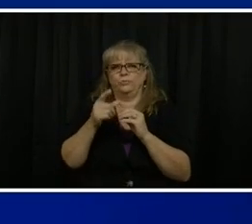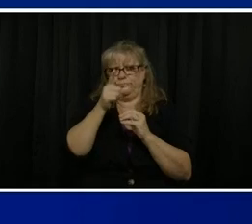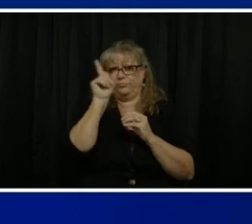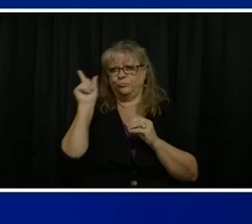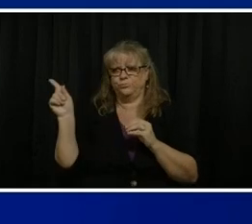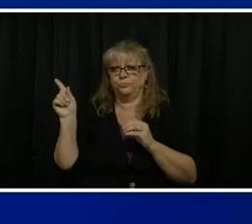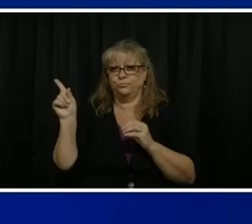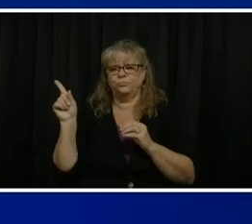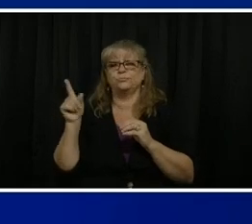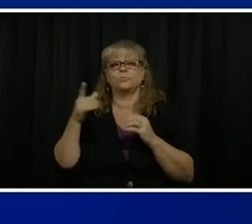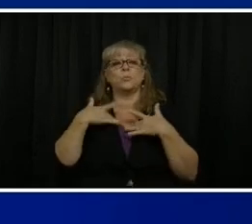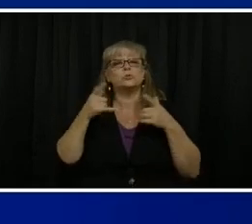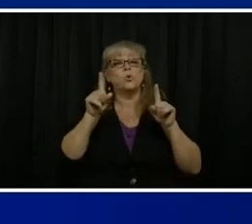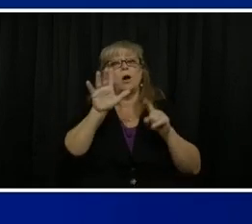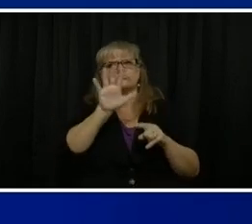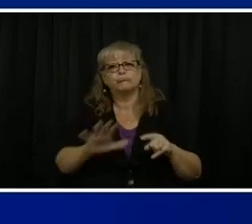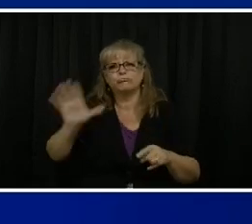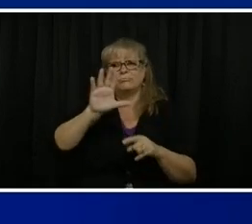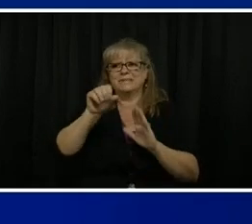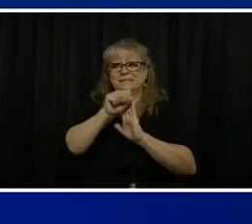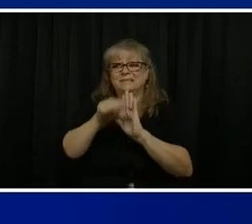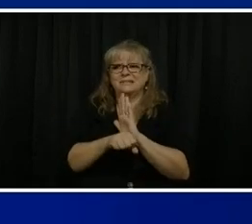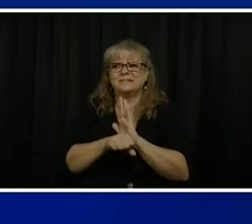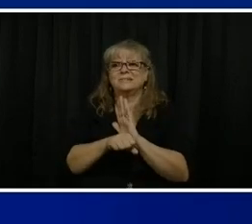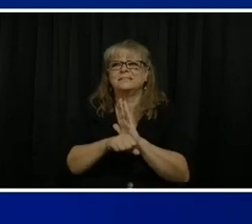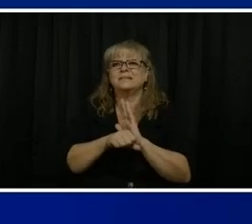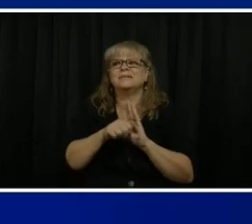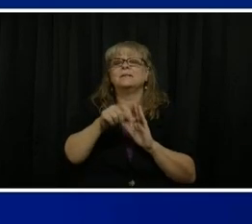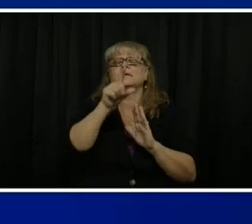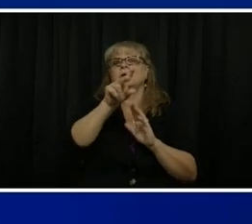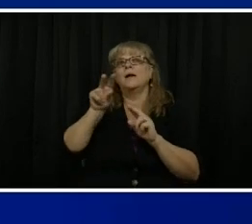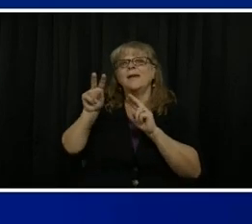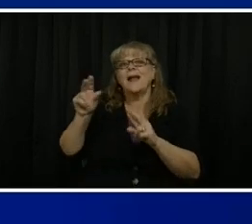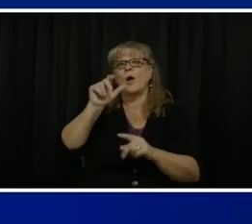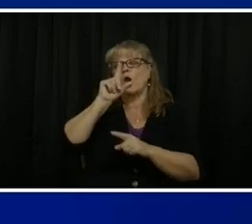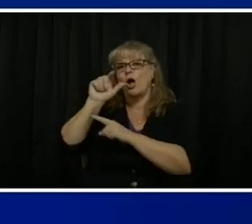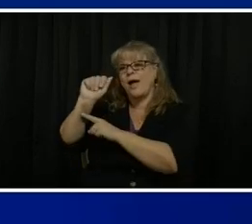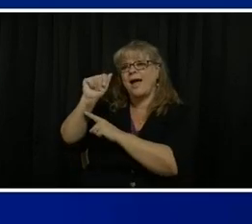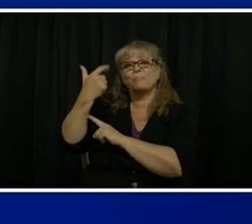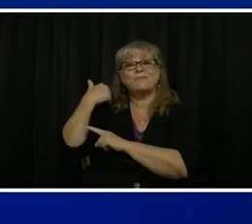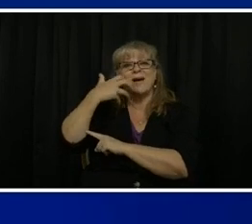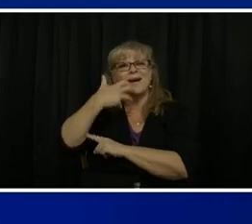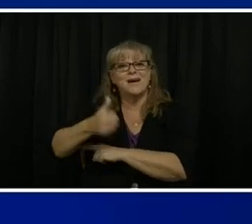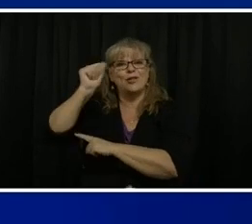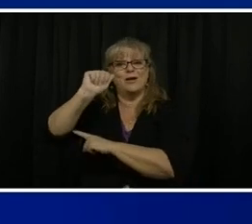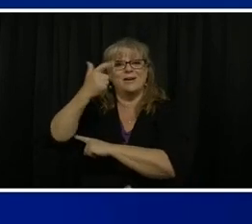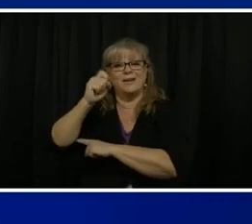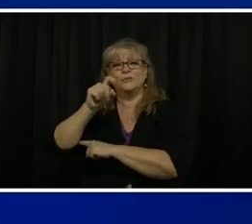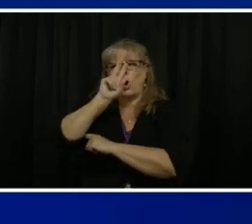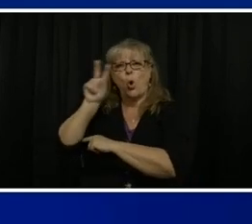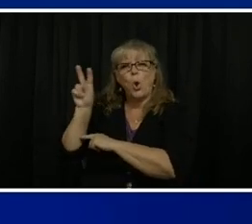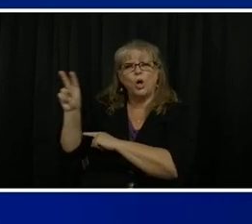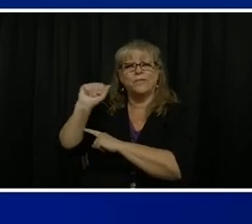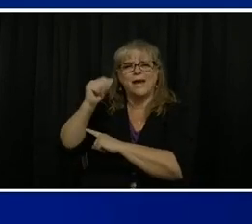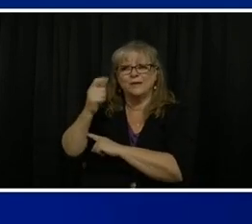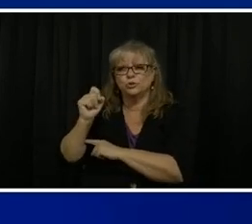SO, THIS FIGURE IS SHOWING YOU ANOTHER TREND THAT WE ARE SEEING HERE IN THE STATE.